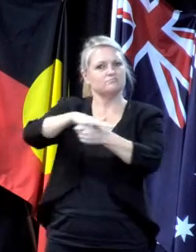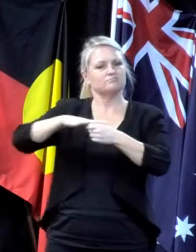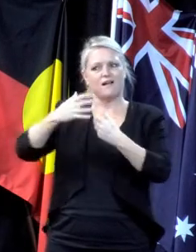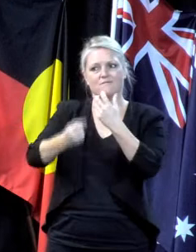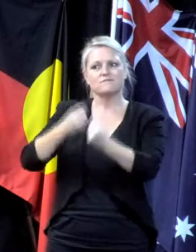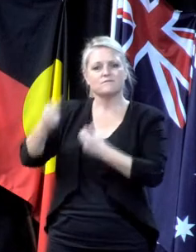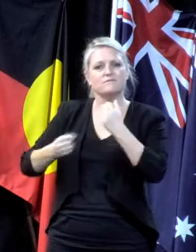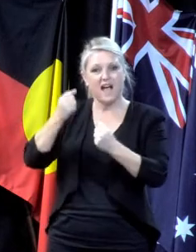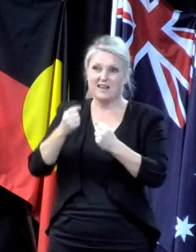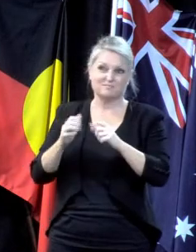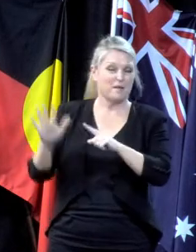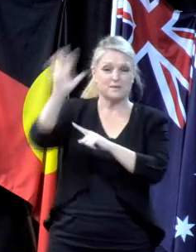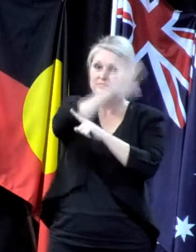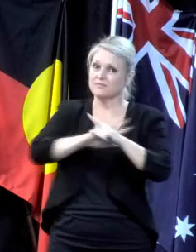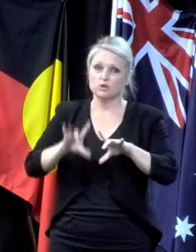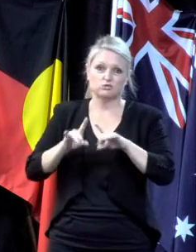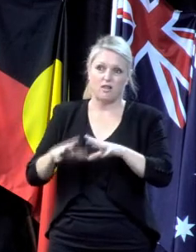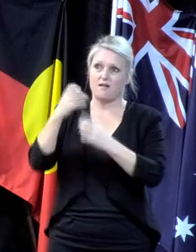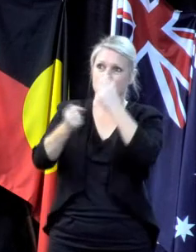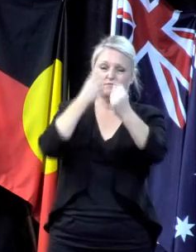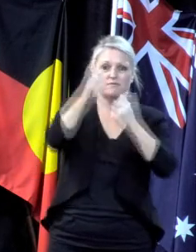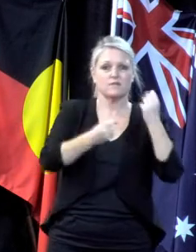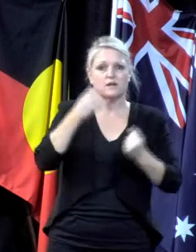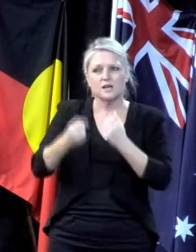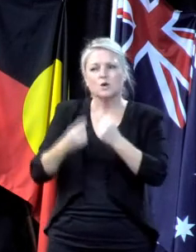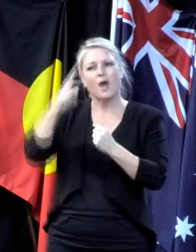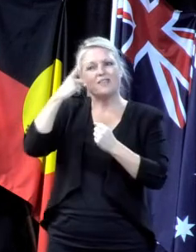So there’s that – that bigger picture of attracting people into the profession,